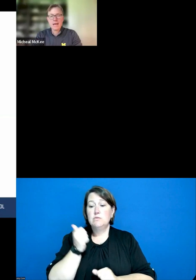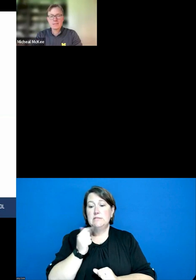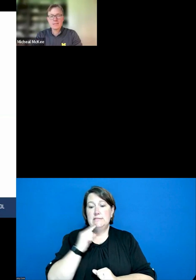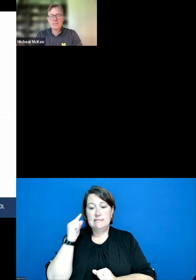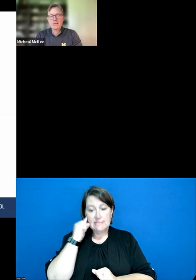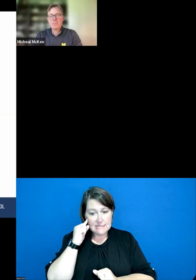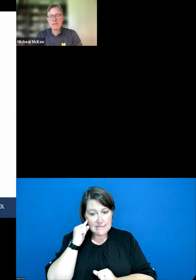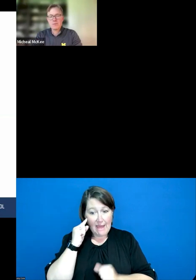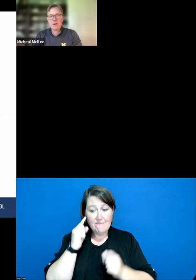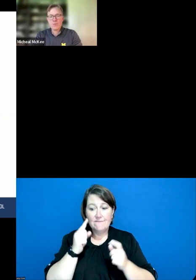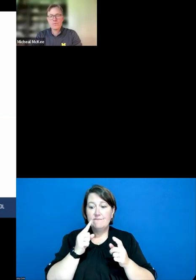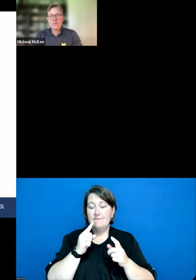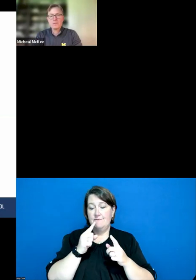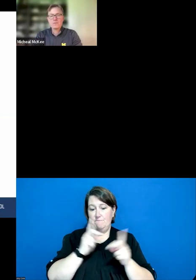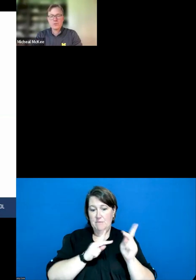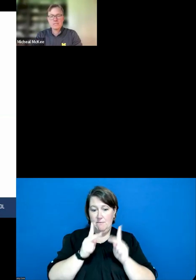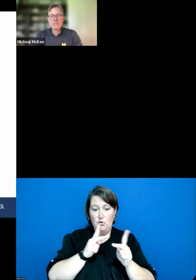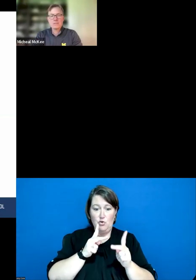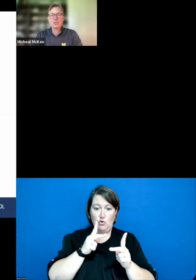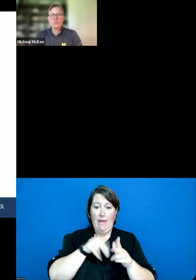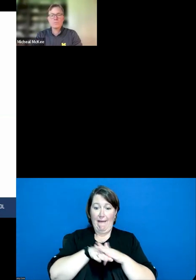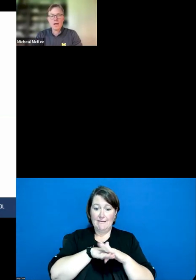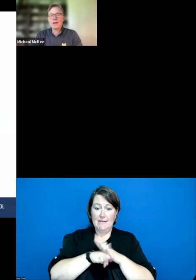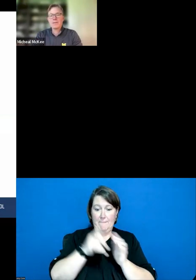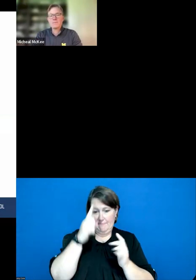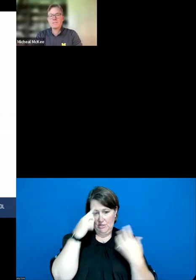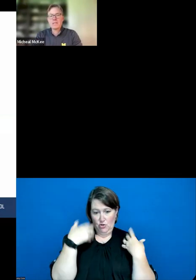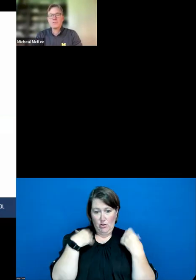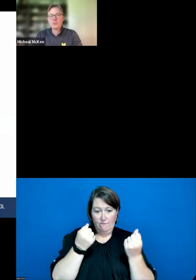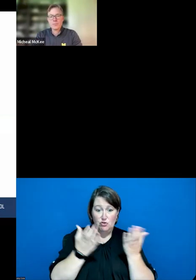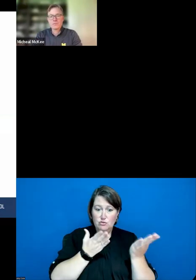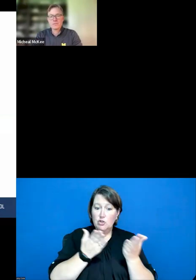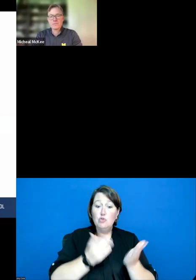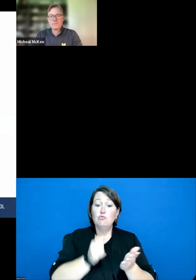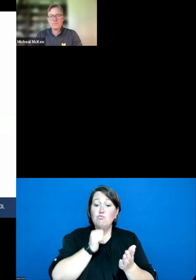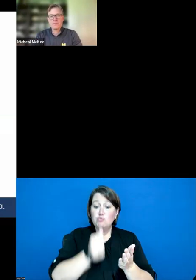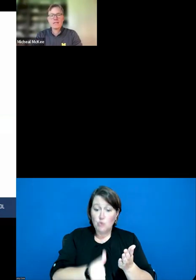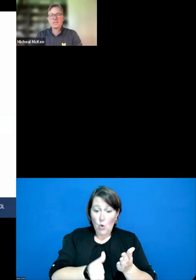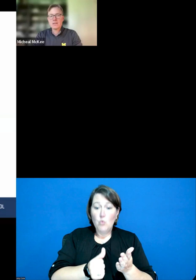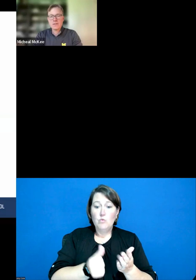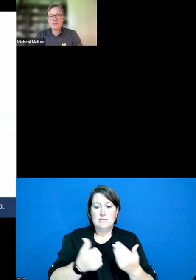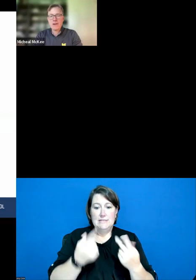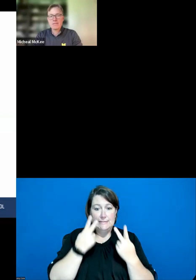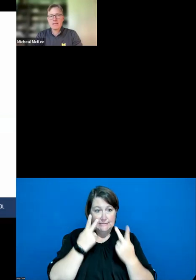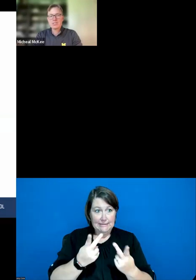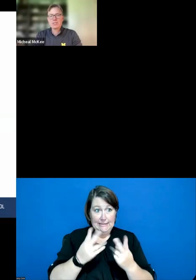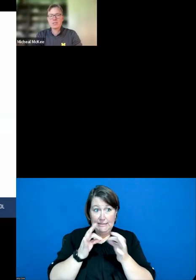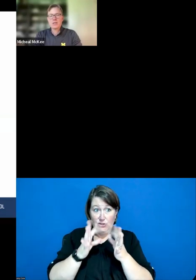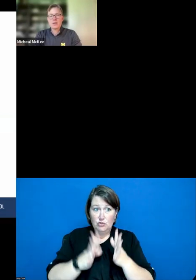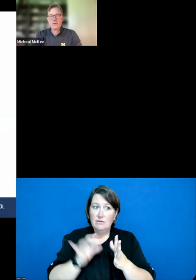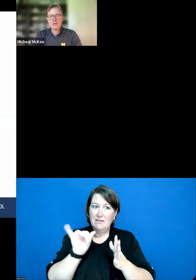accessing mental health services do not receive interpreters. That is a clear violation of